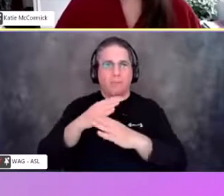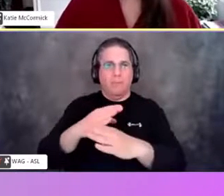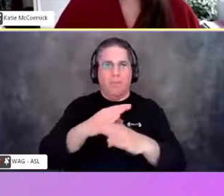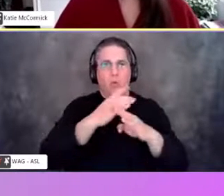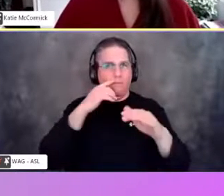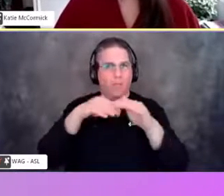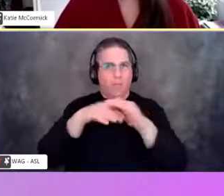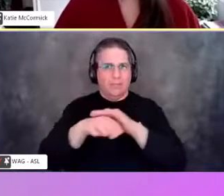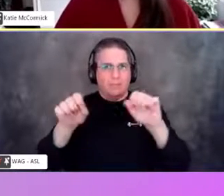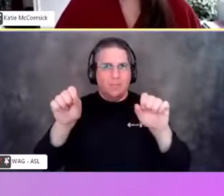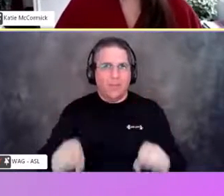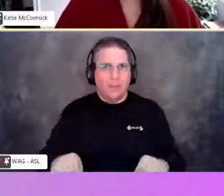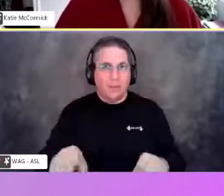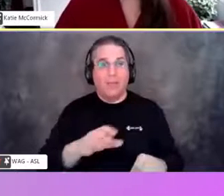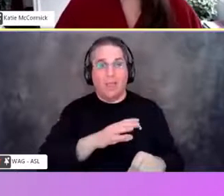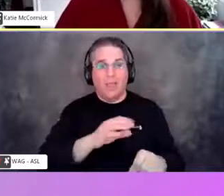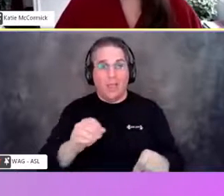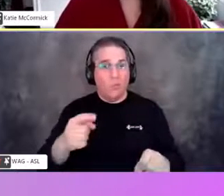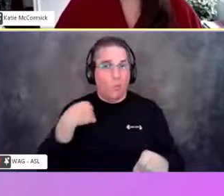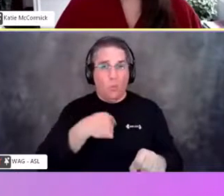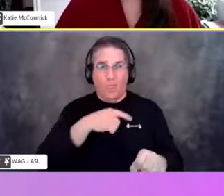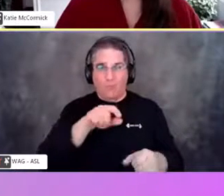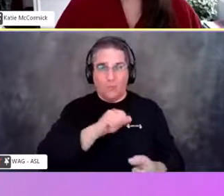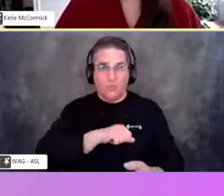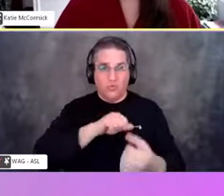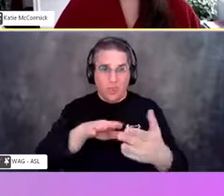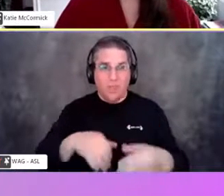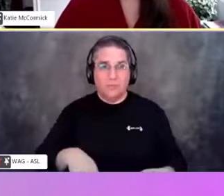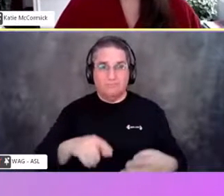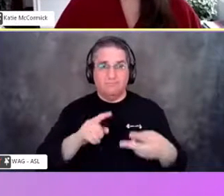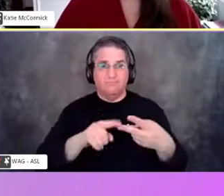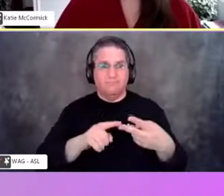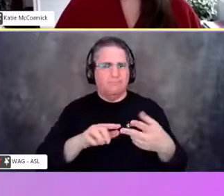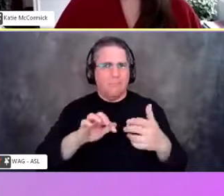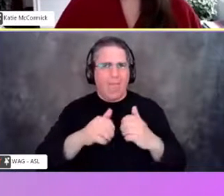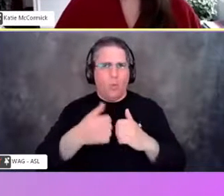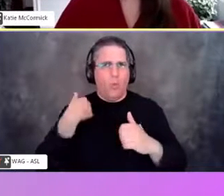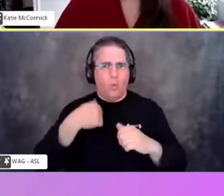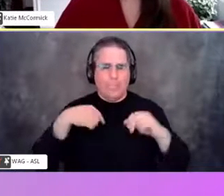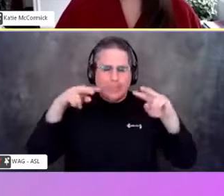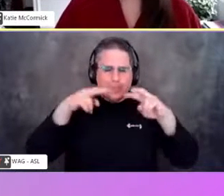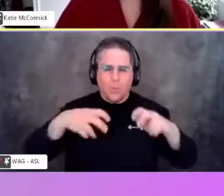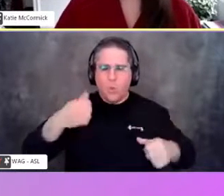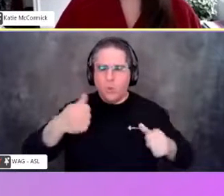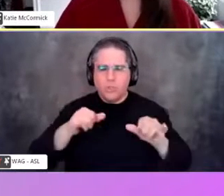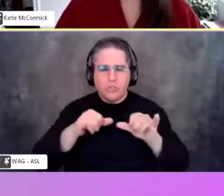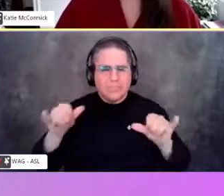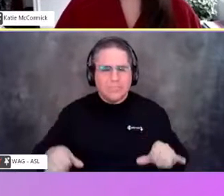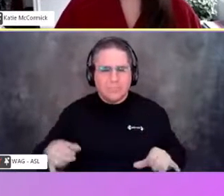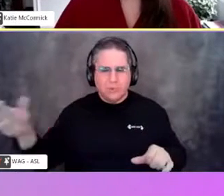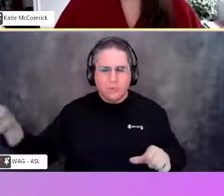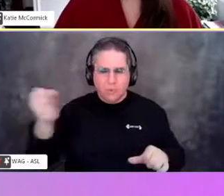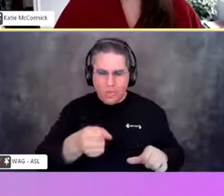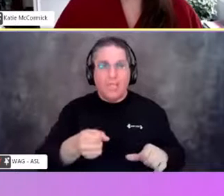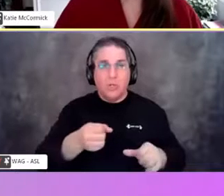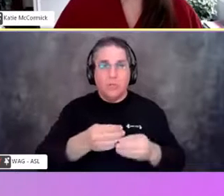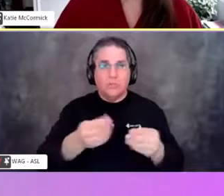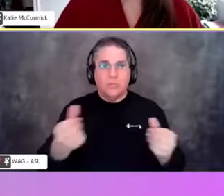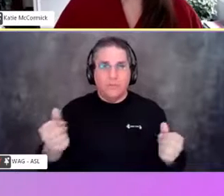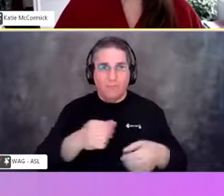ourselves on github's accessibility card [Katie McCormick] Today we'll be how we talking about took stock